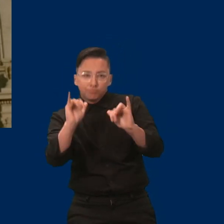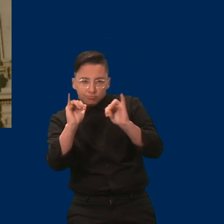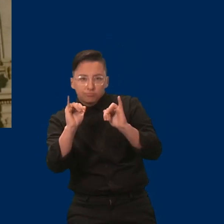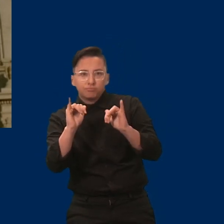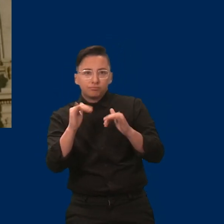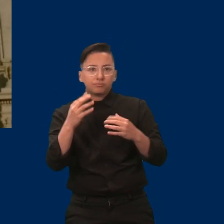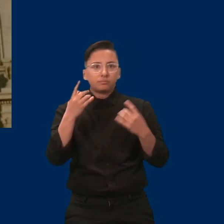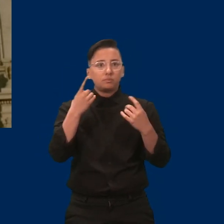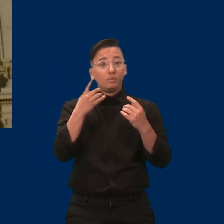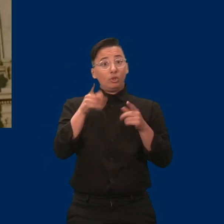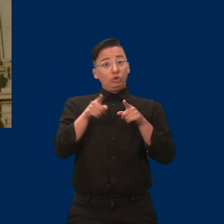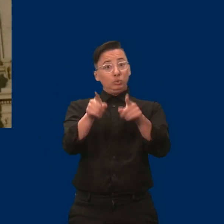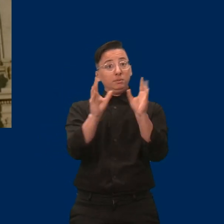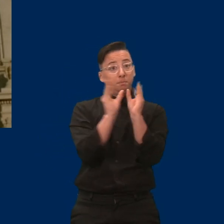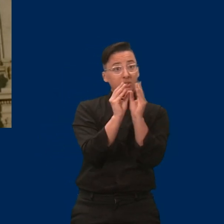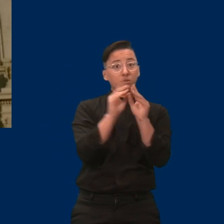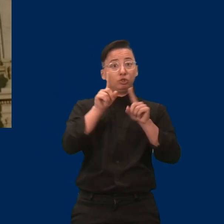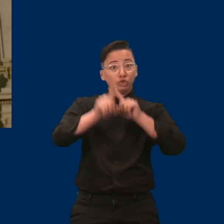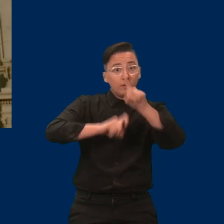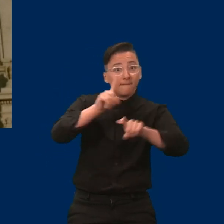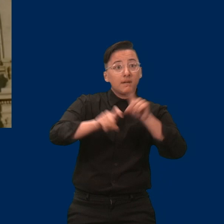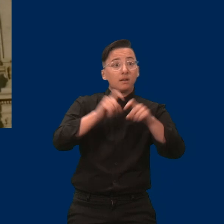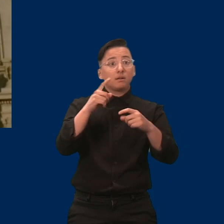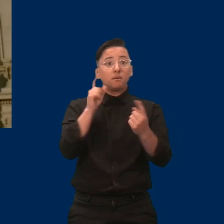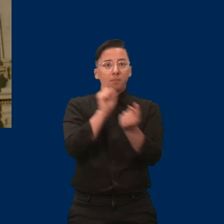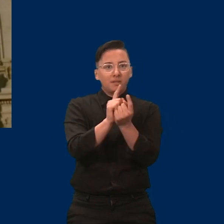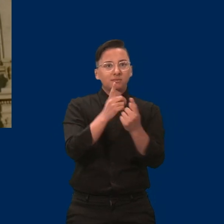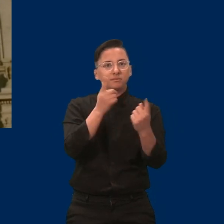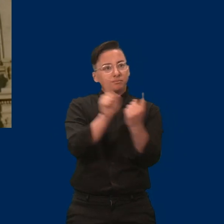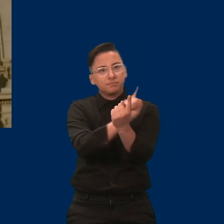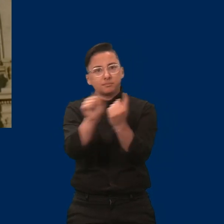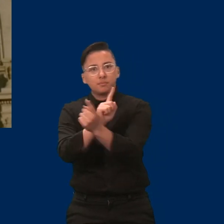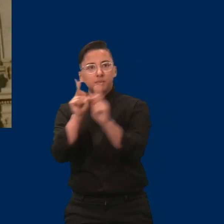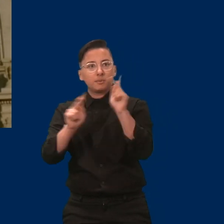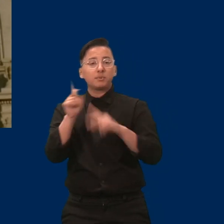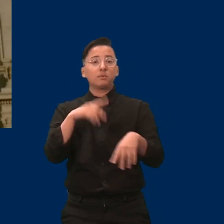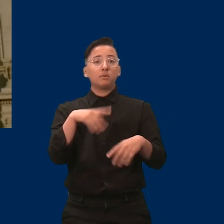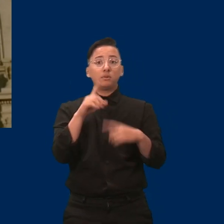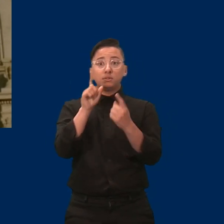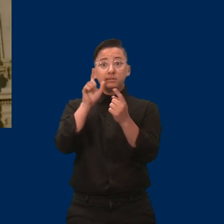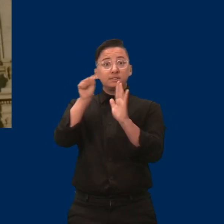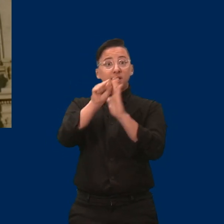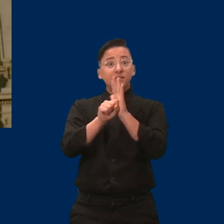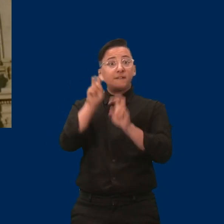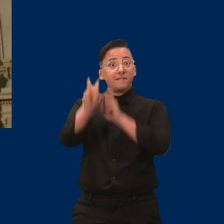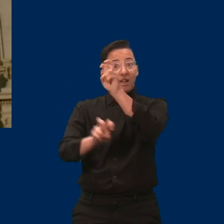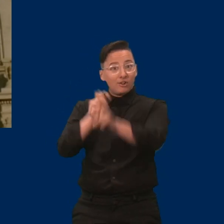fair, and our goal in 2023 is to ensure the work we're doing continues to build on the input that you've given